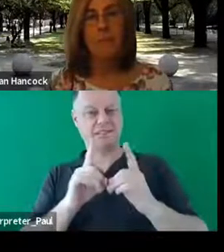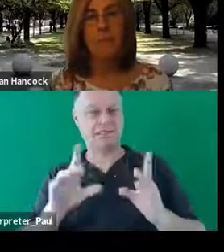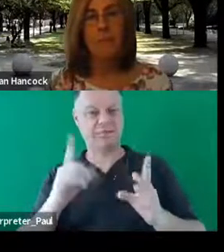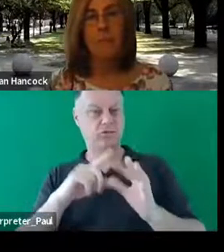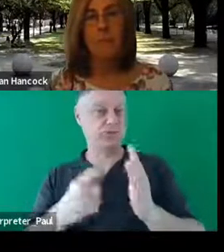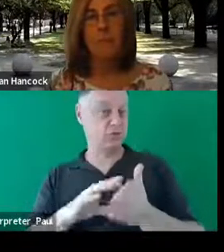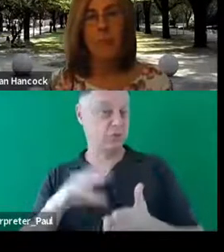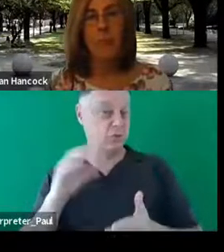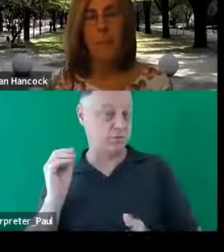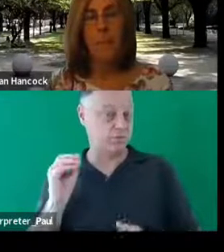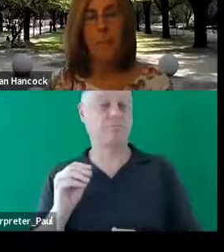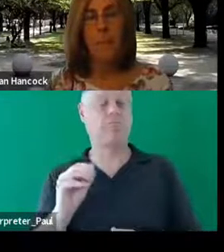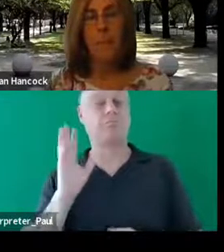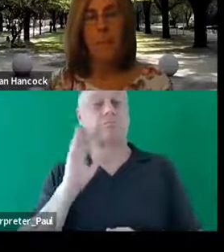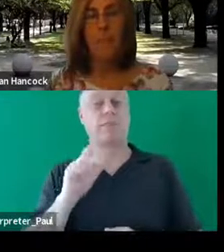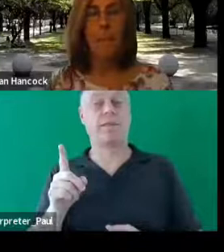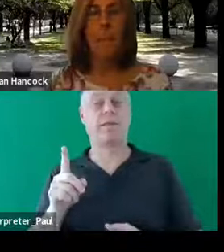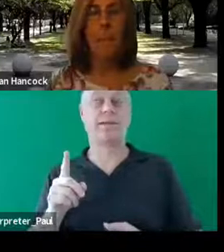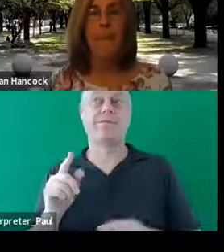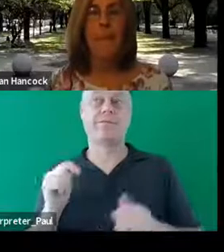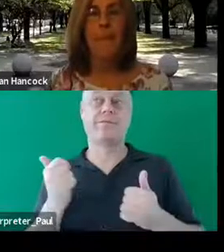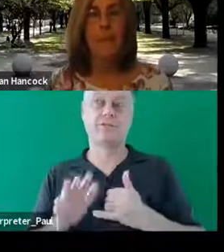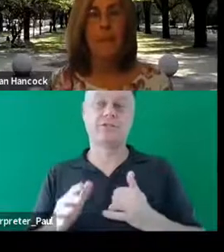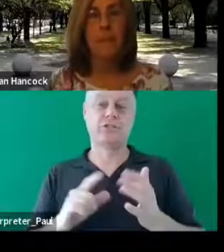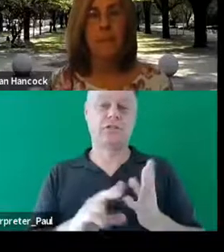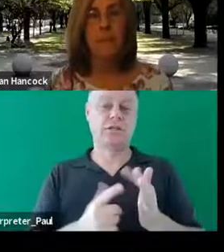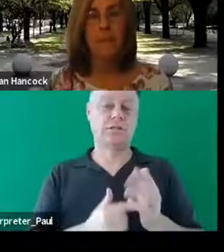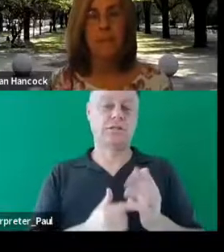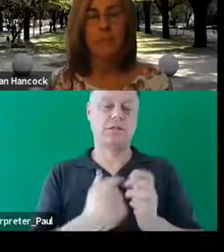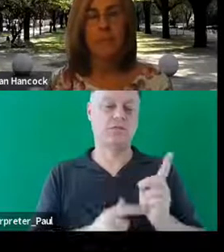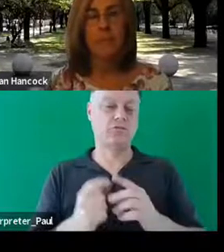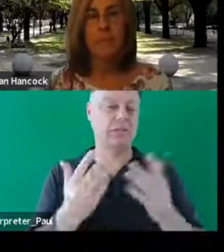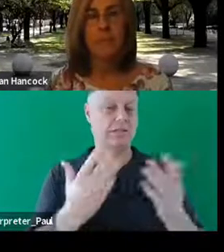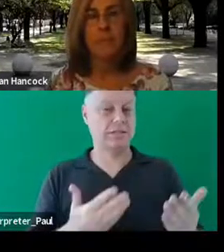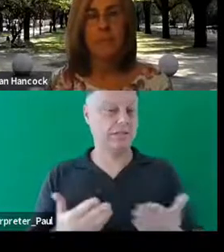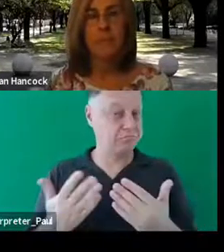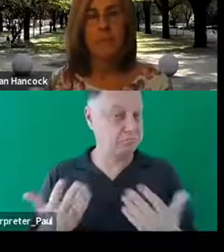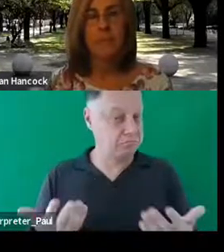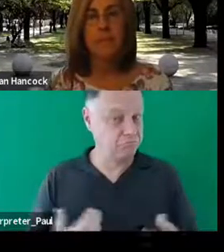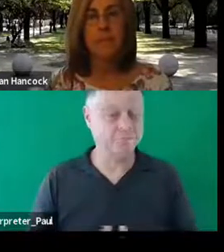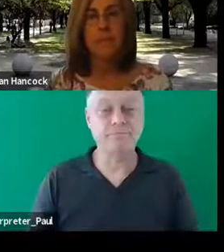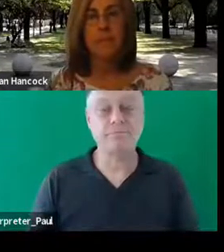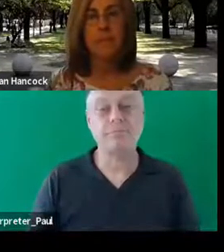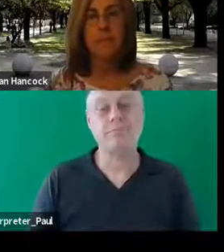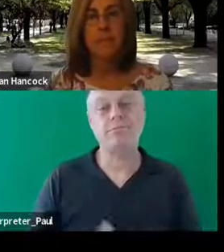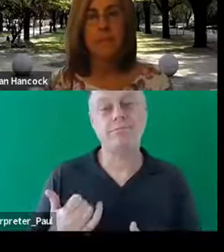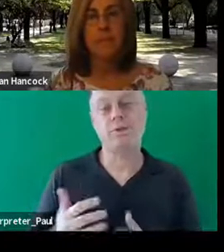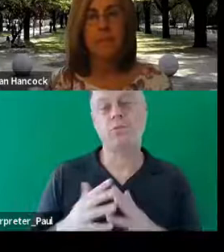prior to ending their undergraduate studies. So it might be worthwhile having a chat to somebody